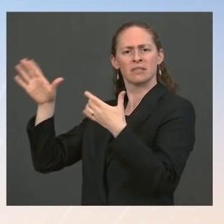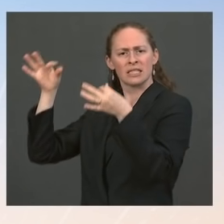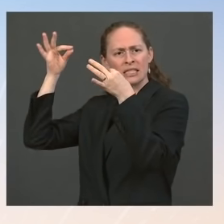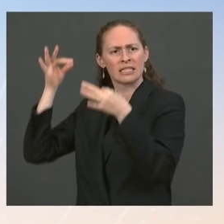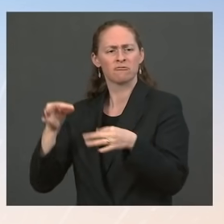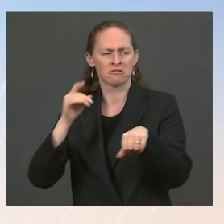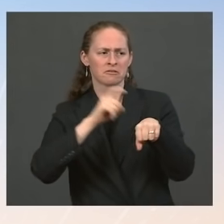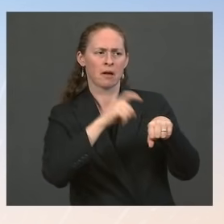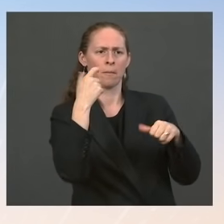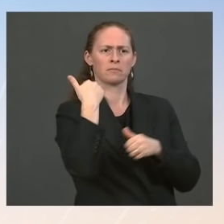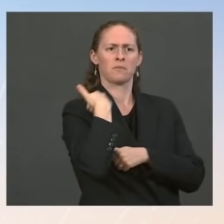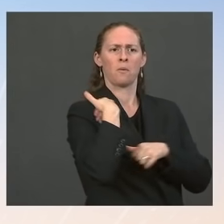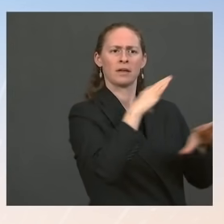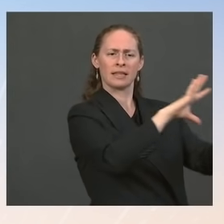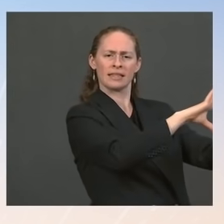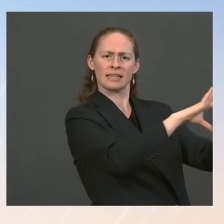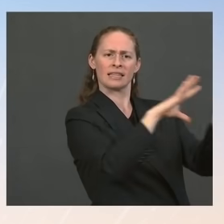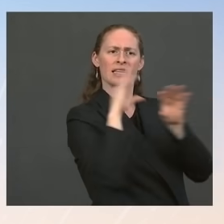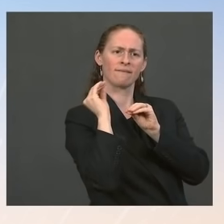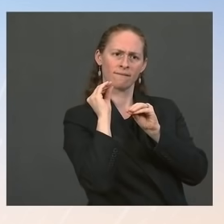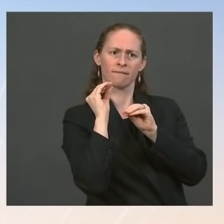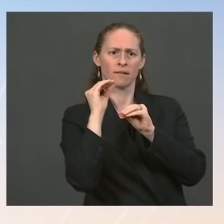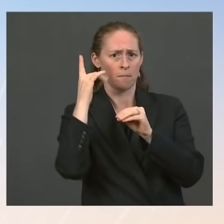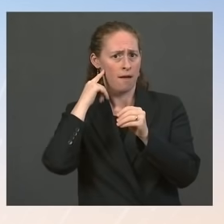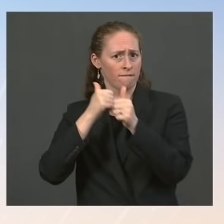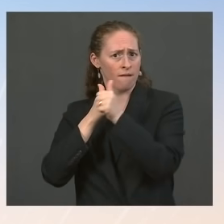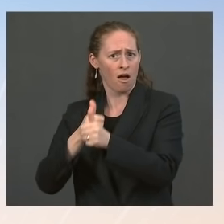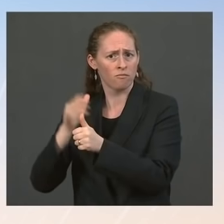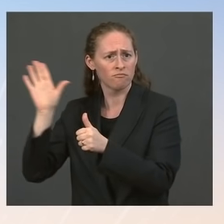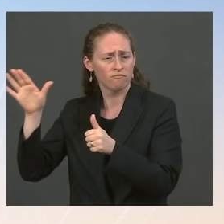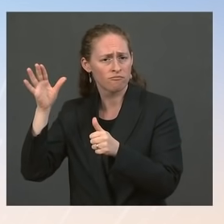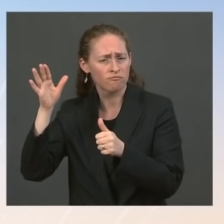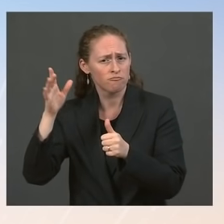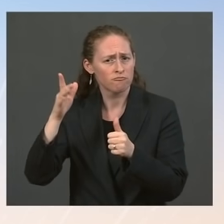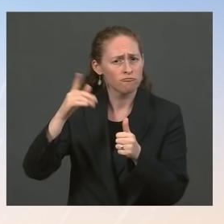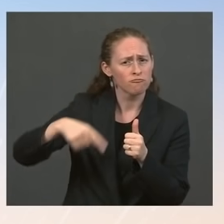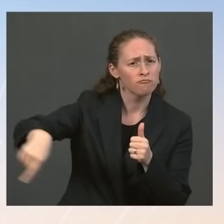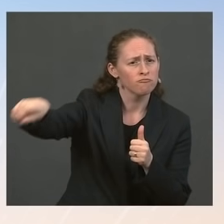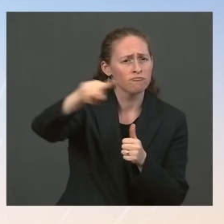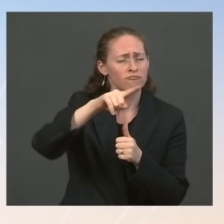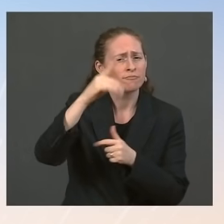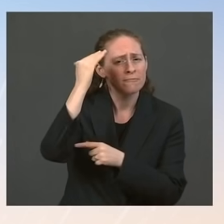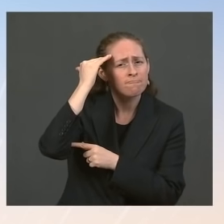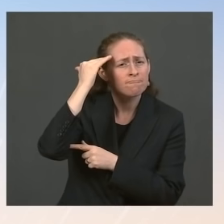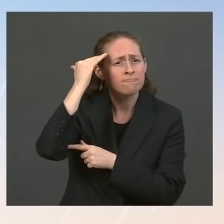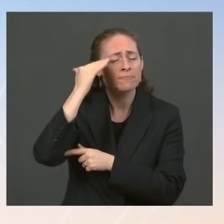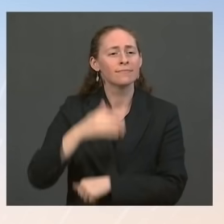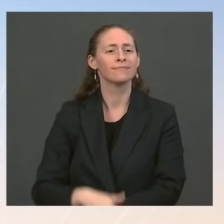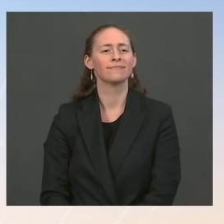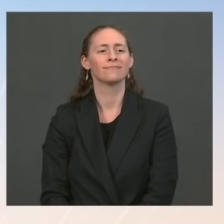based on their own judgments? Ms. Psaki: Well, Kelly, I think what you heard them say during their testimony is that,